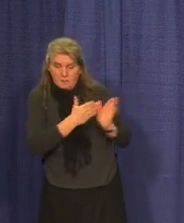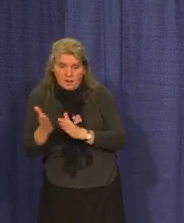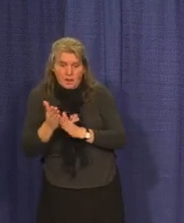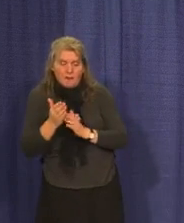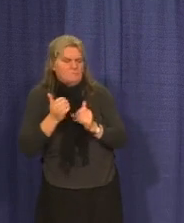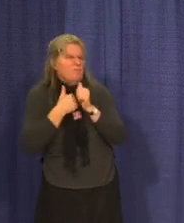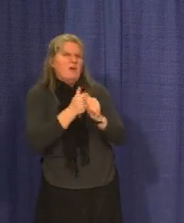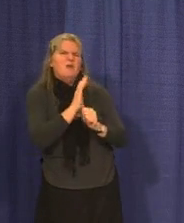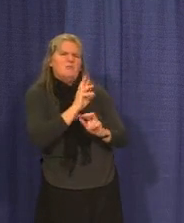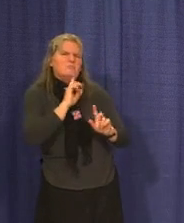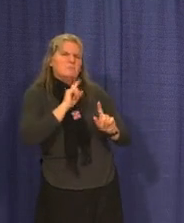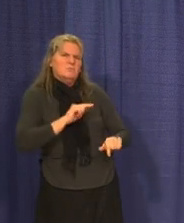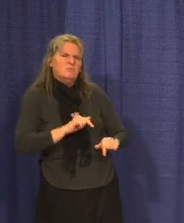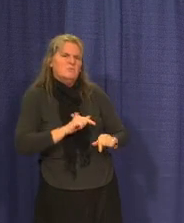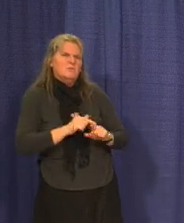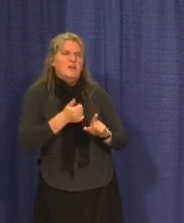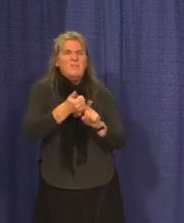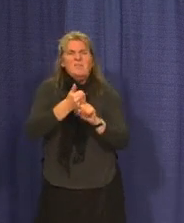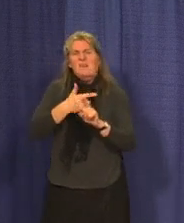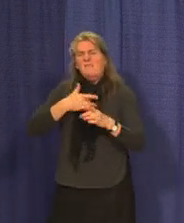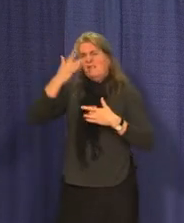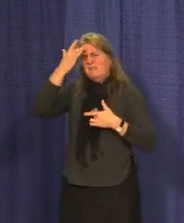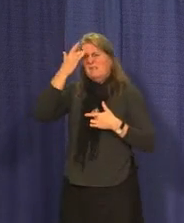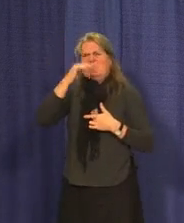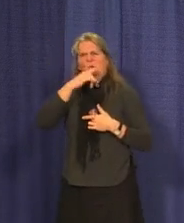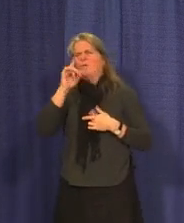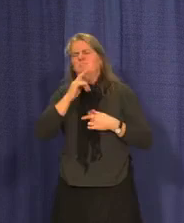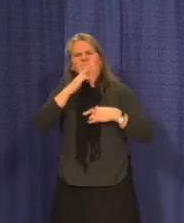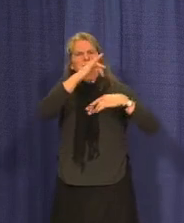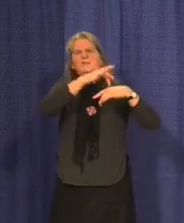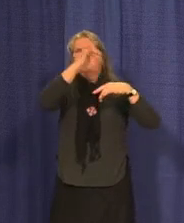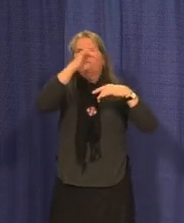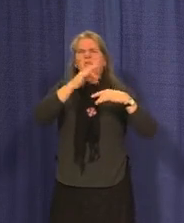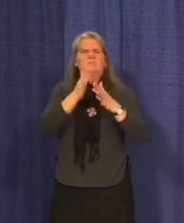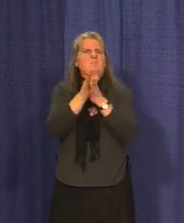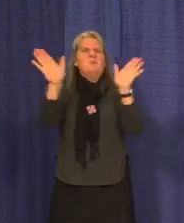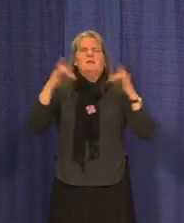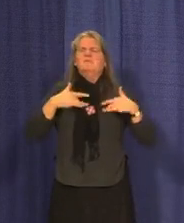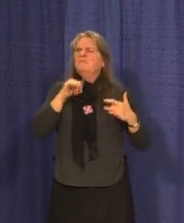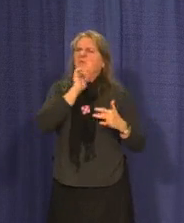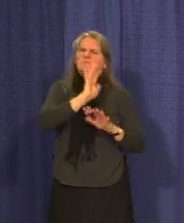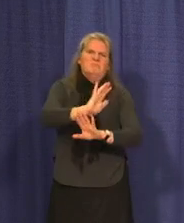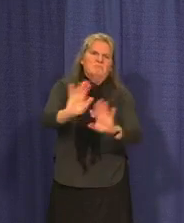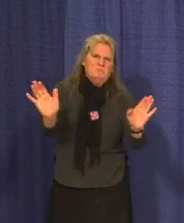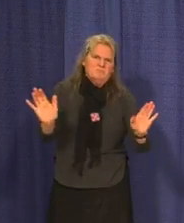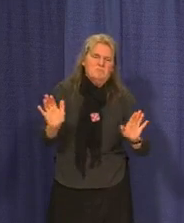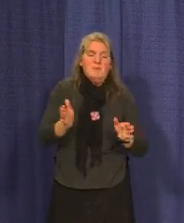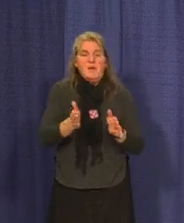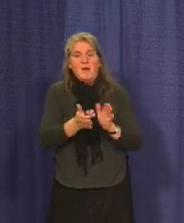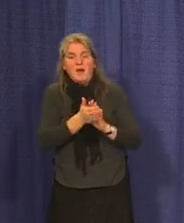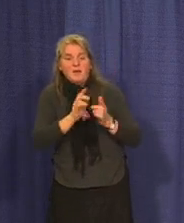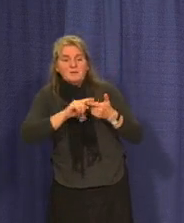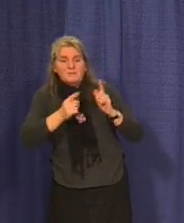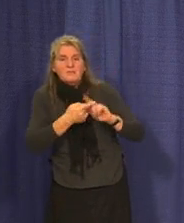these events safe. If you're feeling sick, please do not go to any public event.